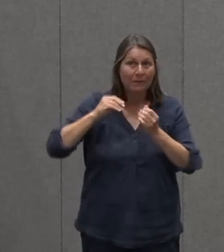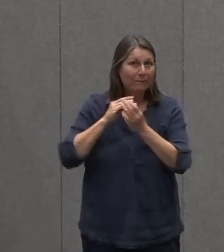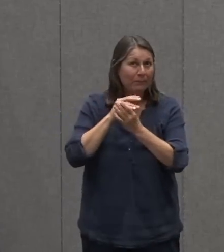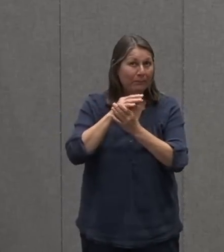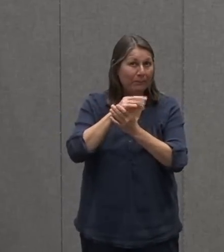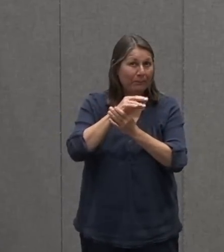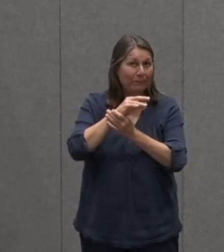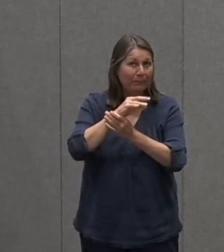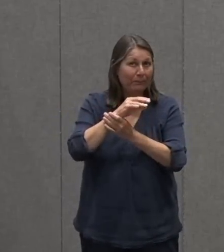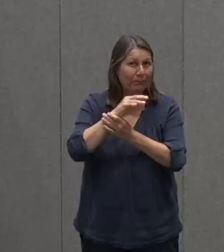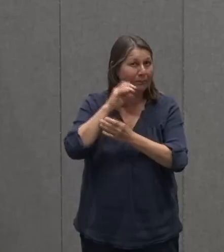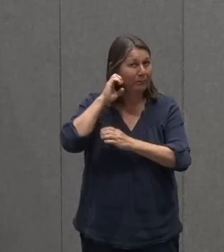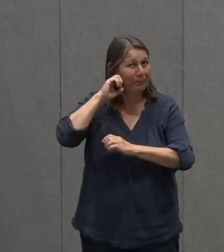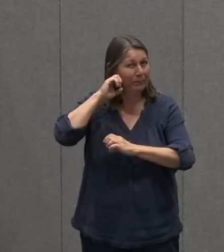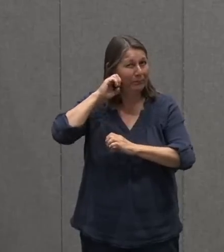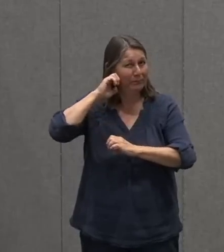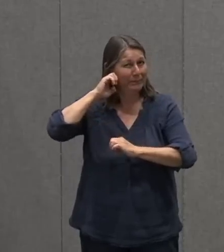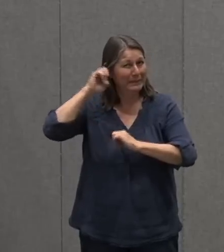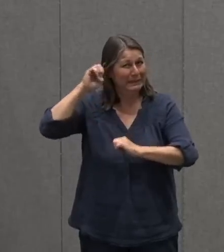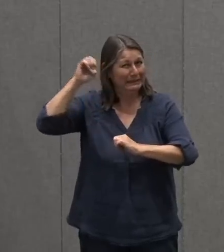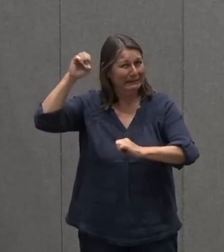And I feel something on my face.